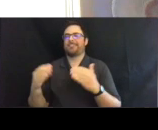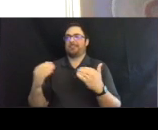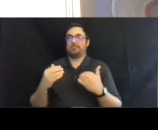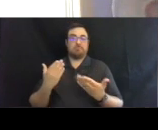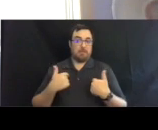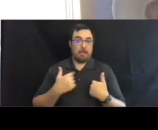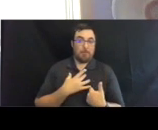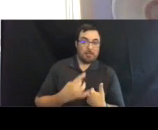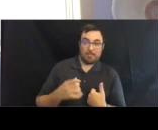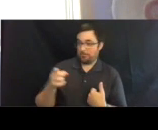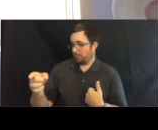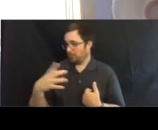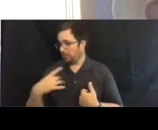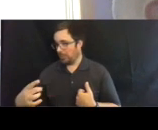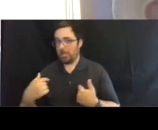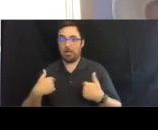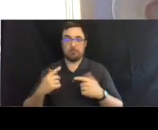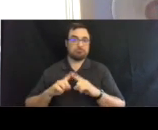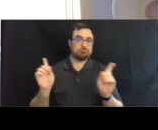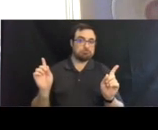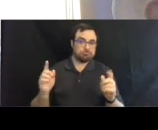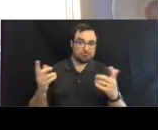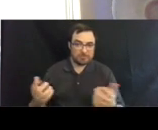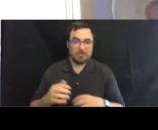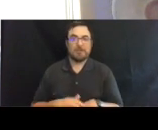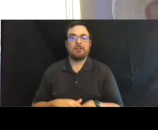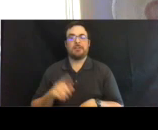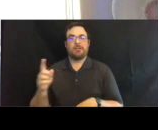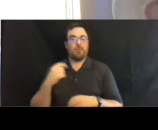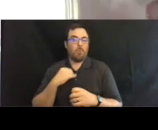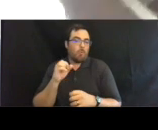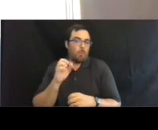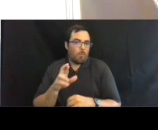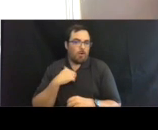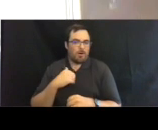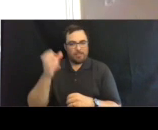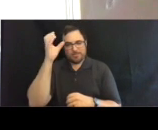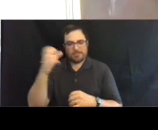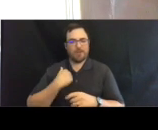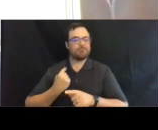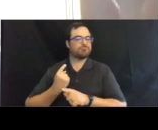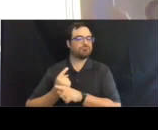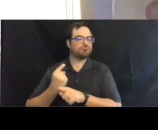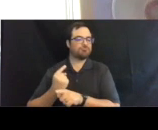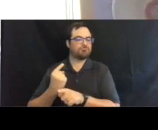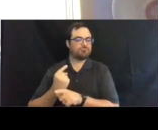but you might like that. And the concept of "just right." Those are kind of higher level things, but it's okay to start